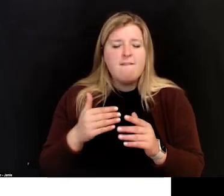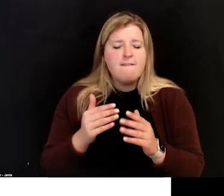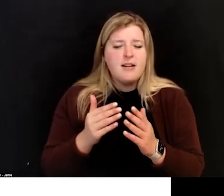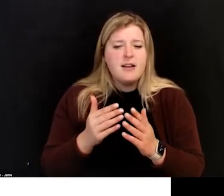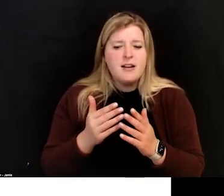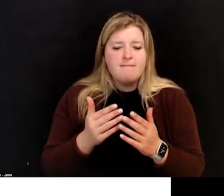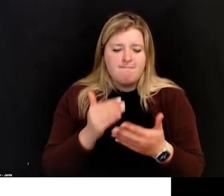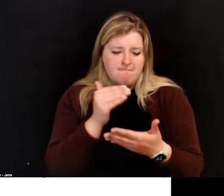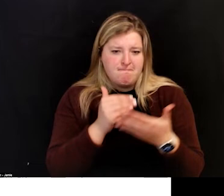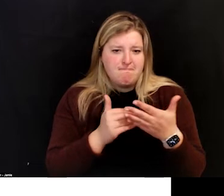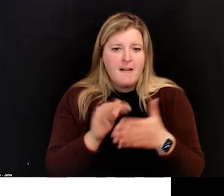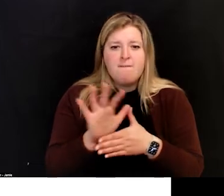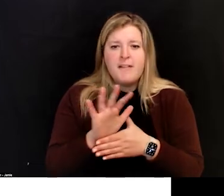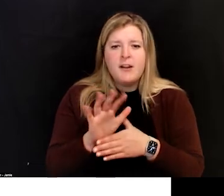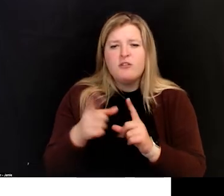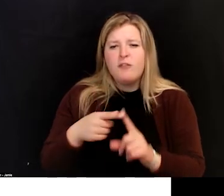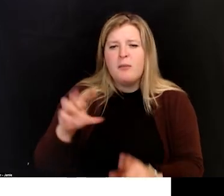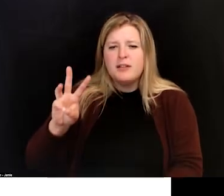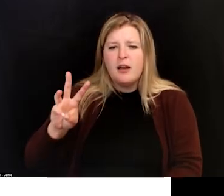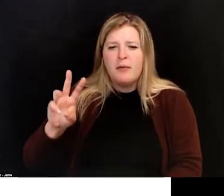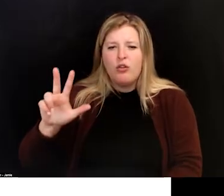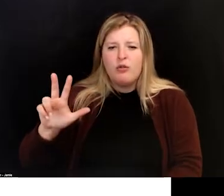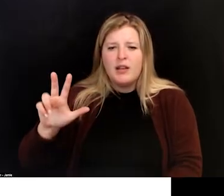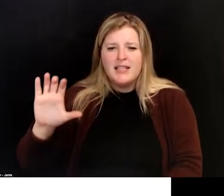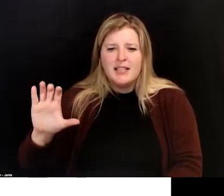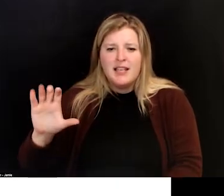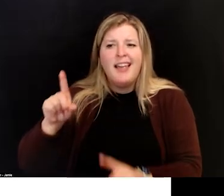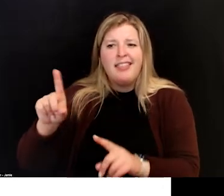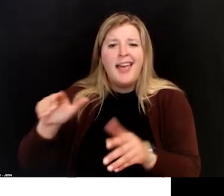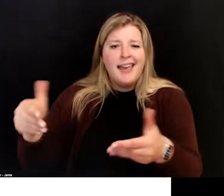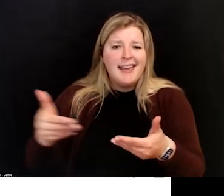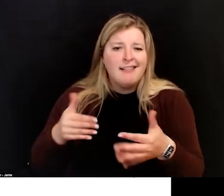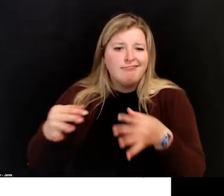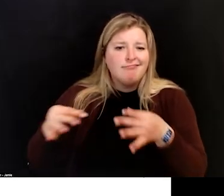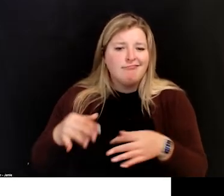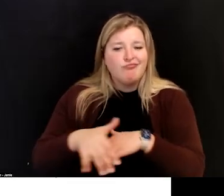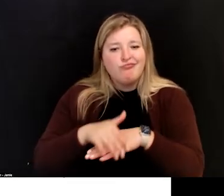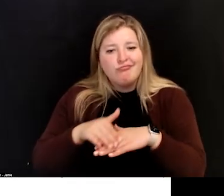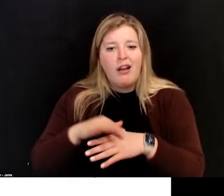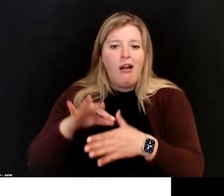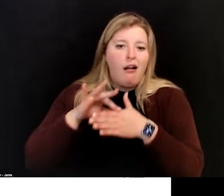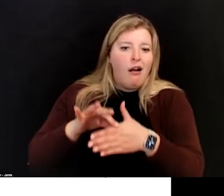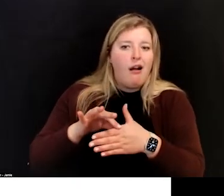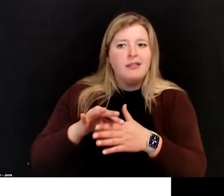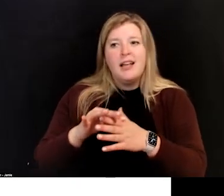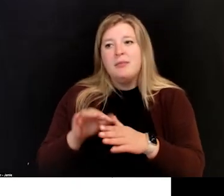the W3C put out that just introduces the concepts and the value of accessibility, and I always start there.